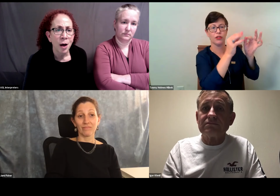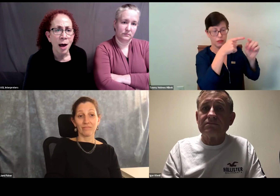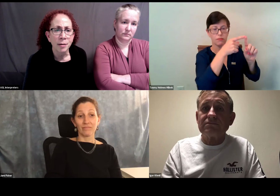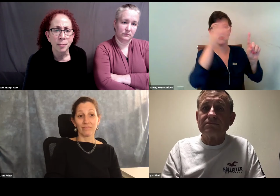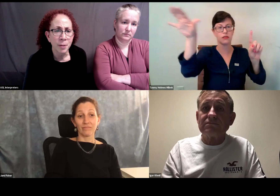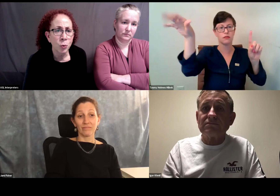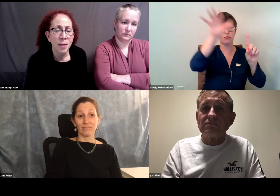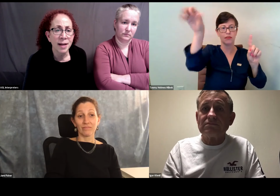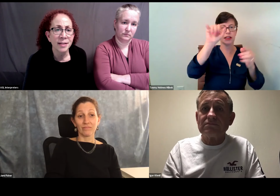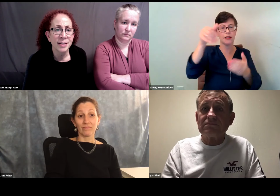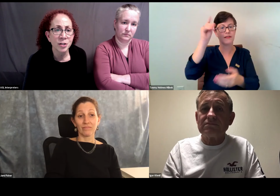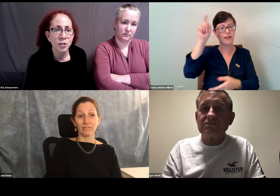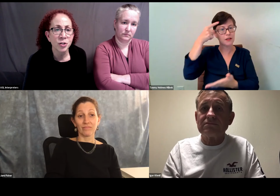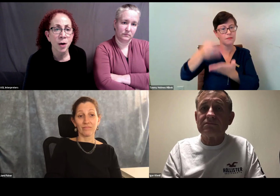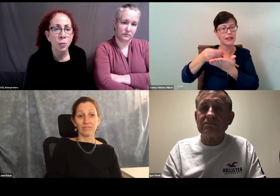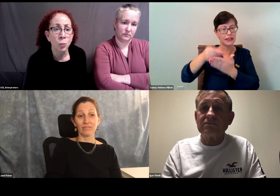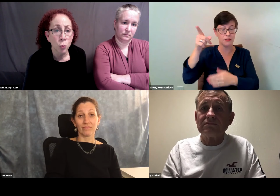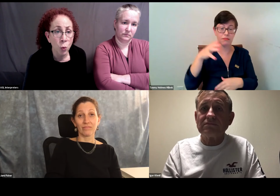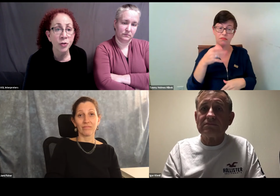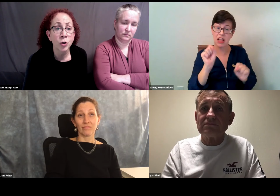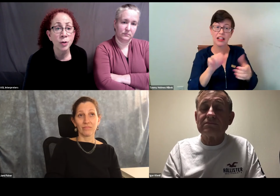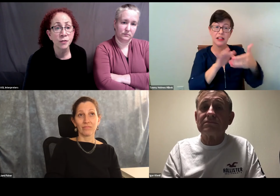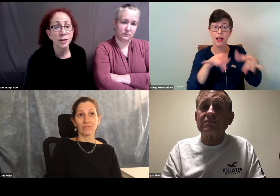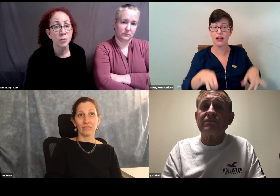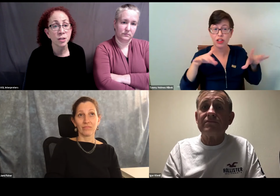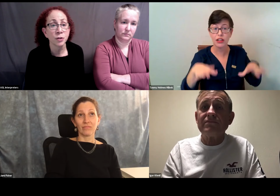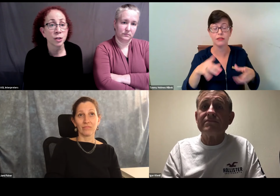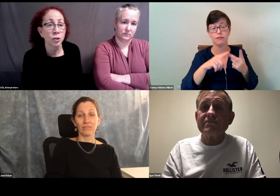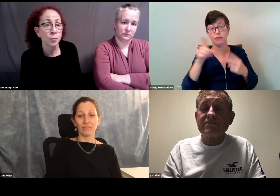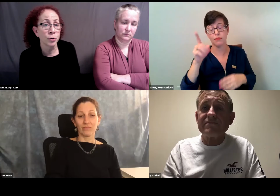And people who are making the decisions about what they're going to fund specifically interpreter,